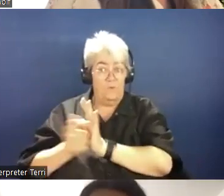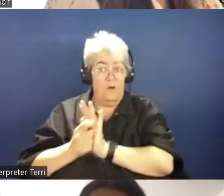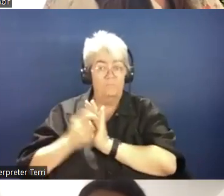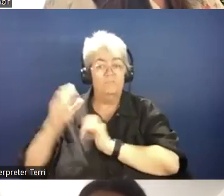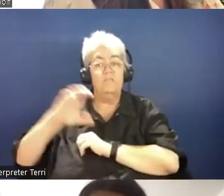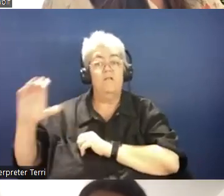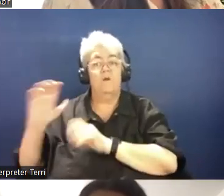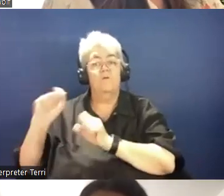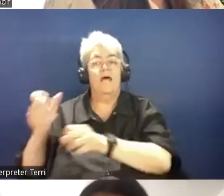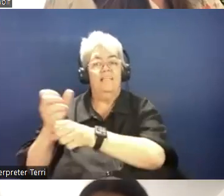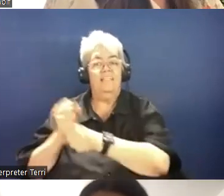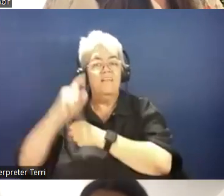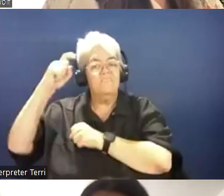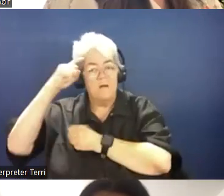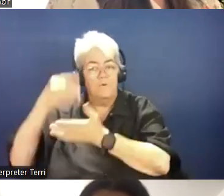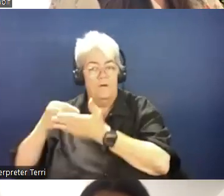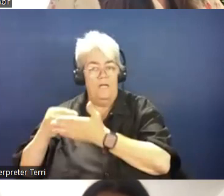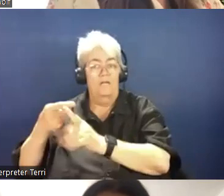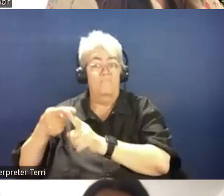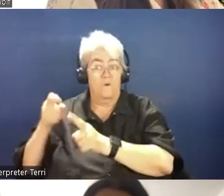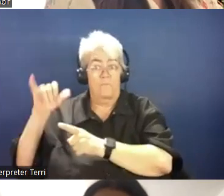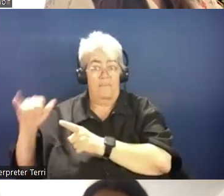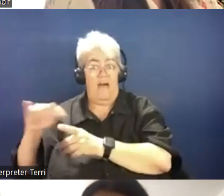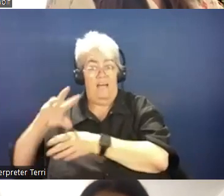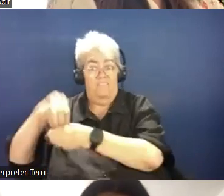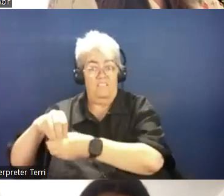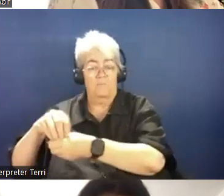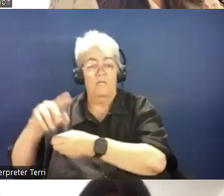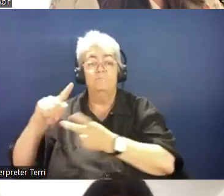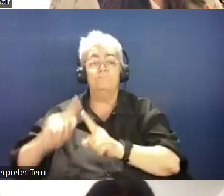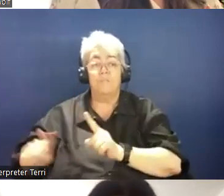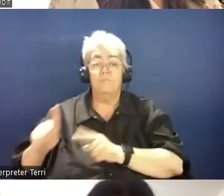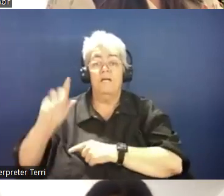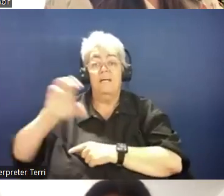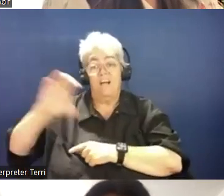federal funds for that. However, because of the way Colorado's constitution is written